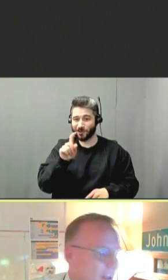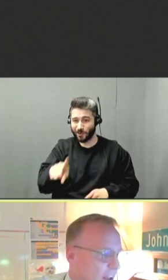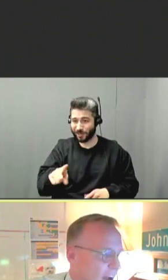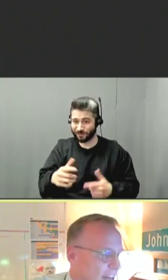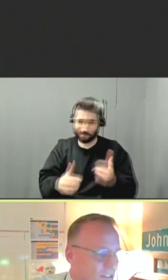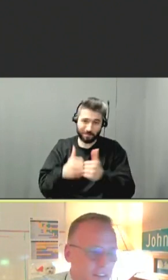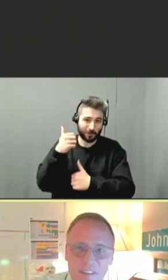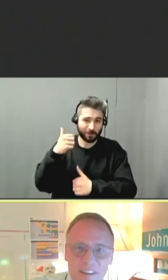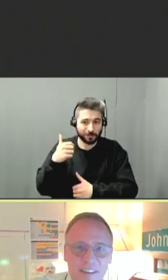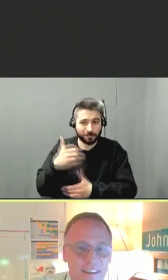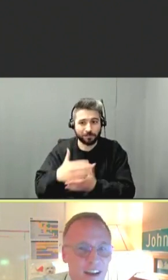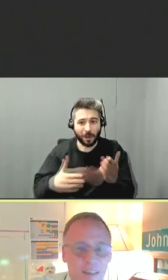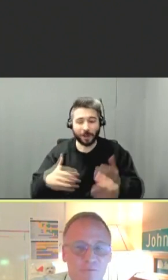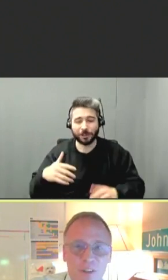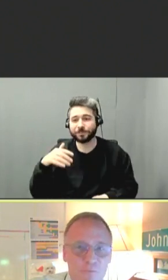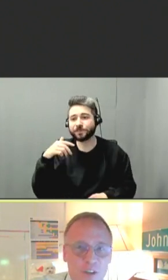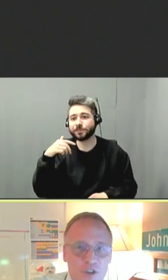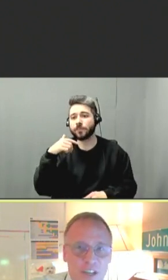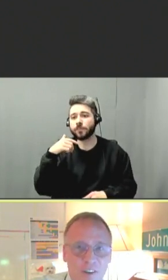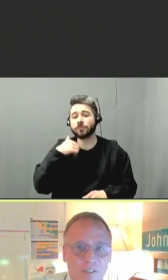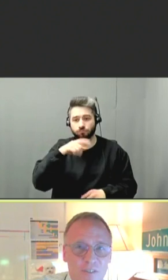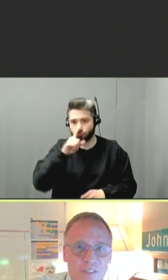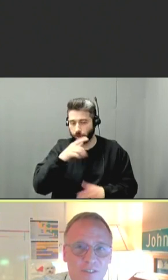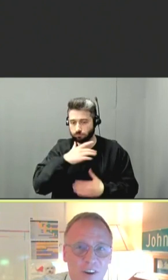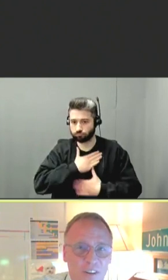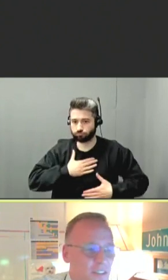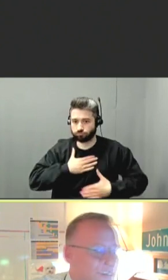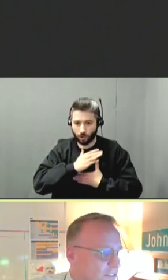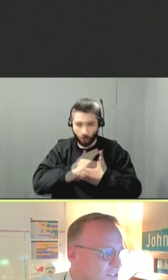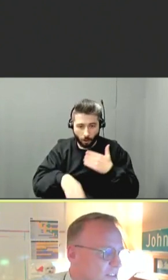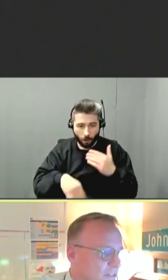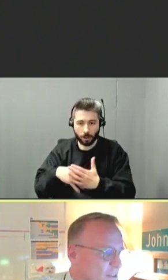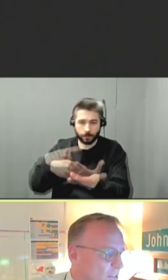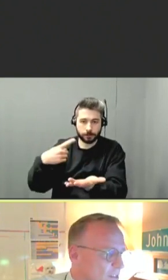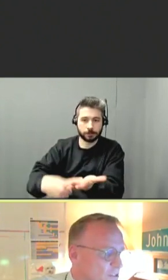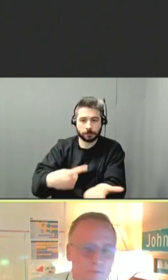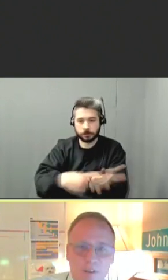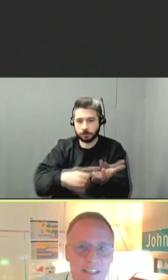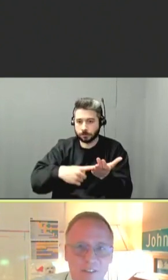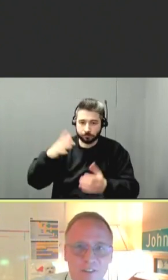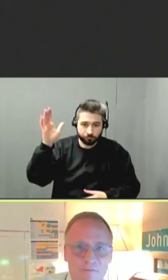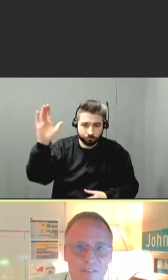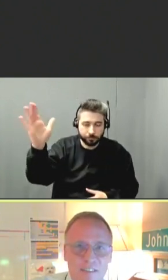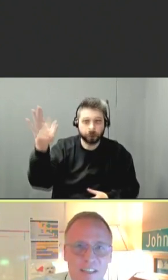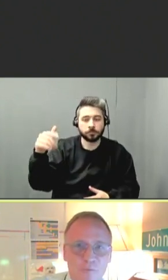It's -- I really appreciate all of these talks. This is -- this is -- this is particularly vexing.